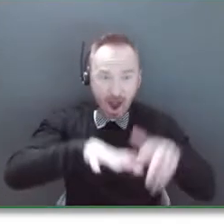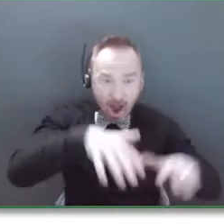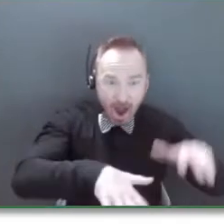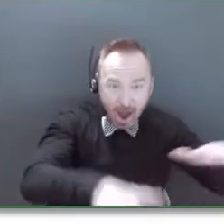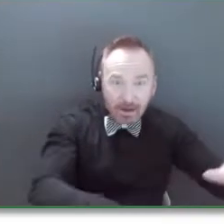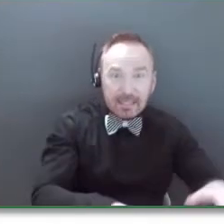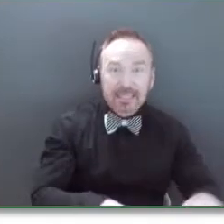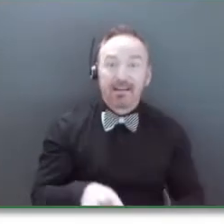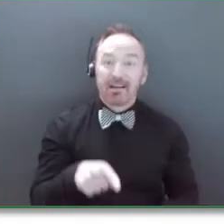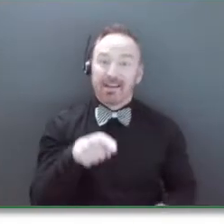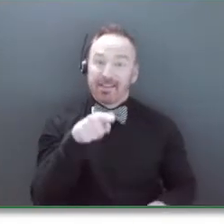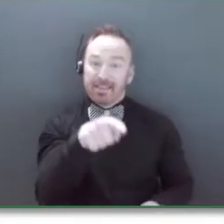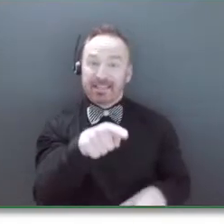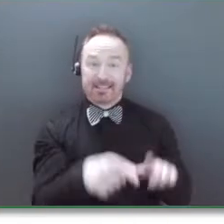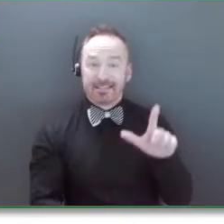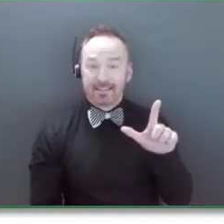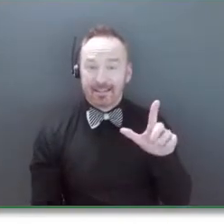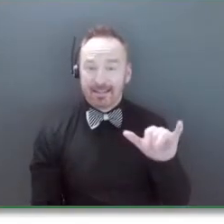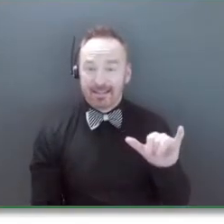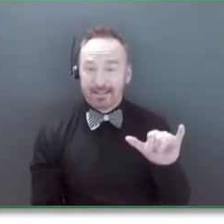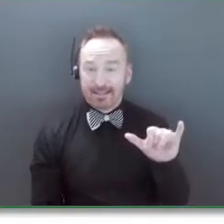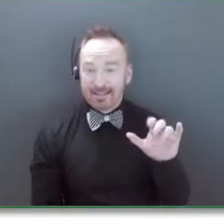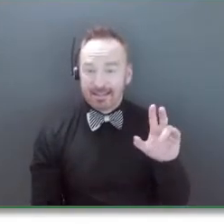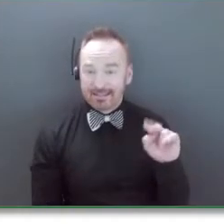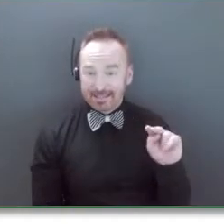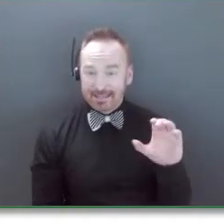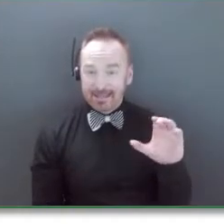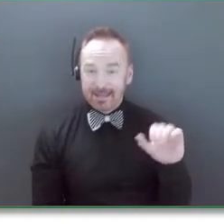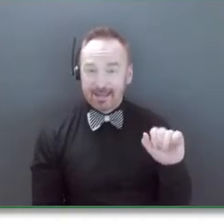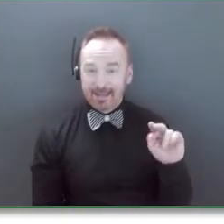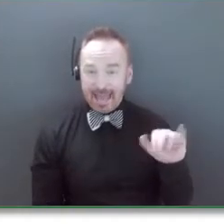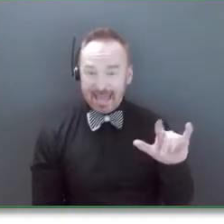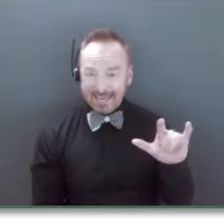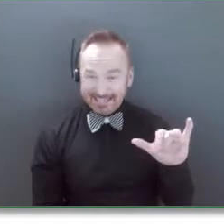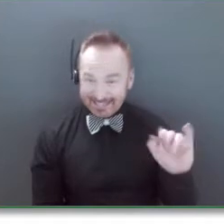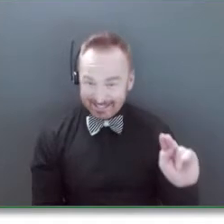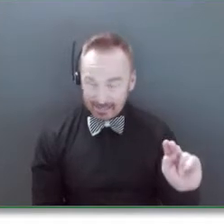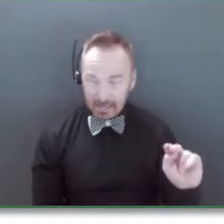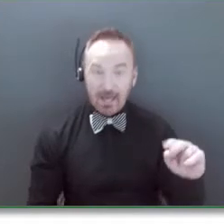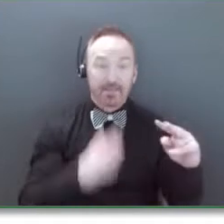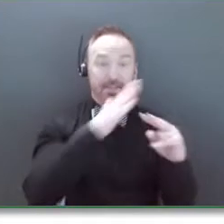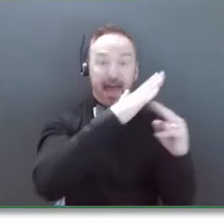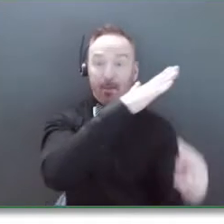popular destination hikes. It can it can even navigate that.